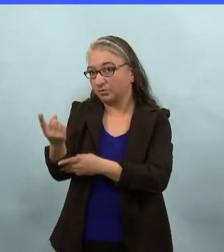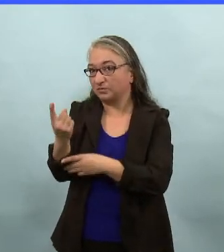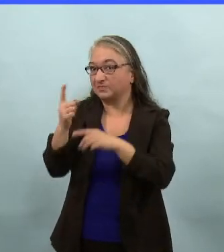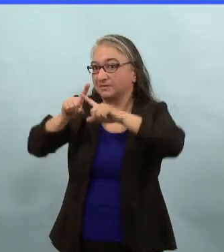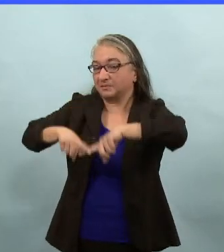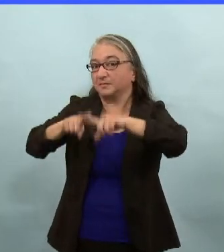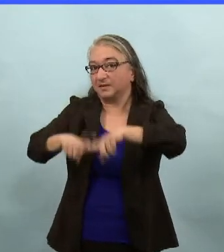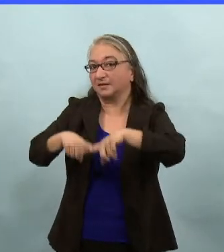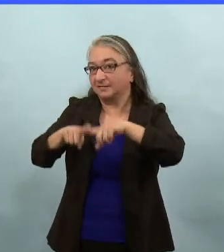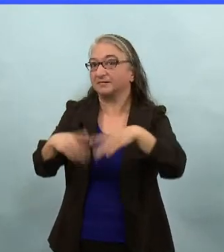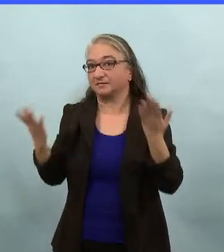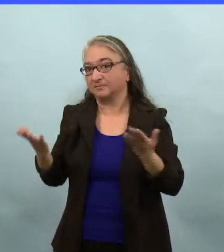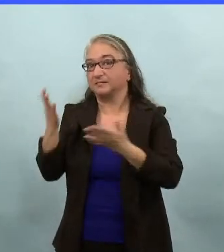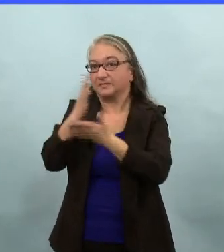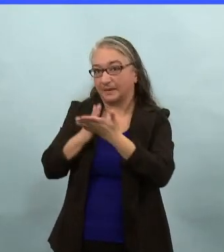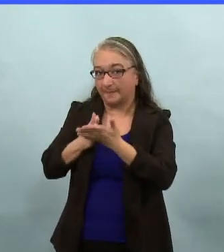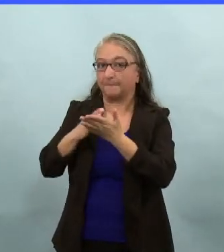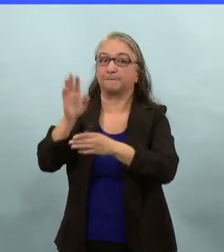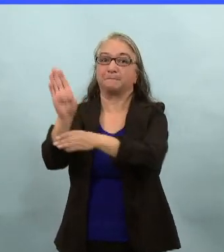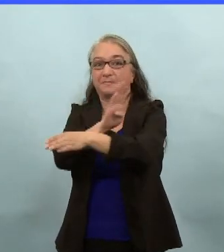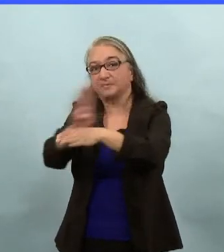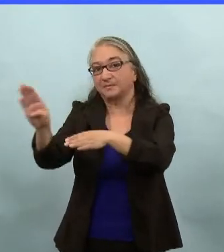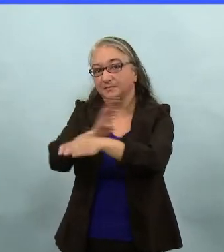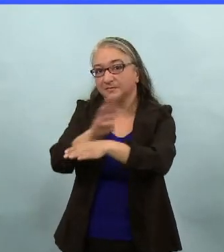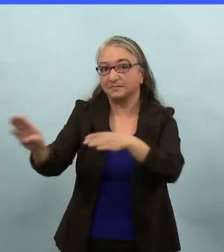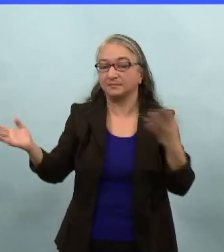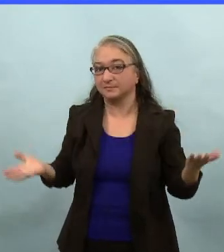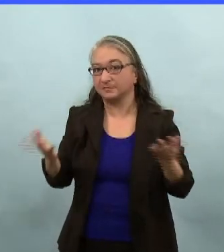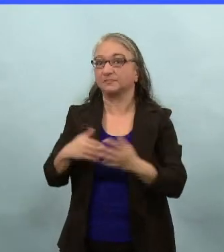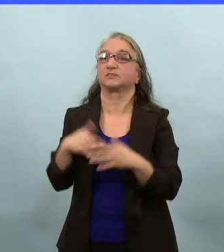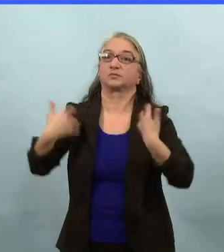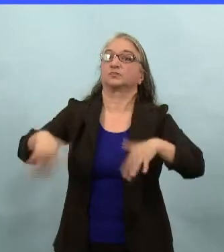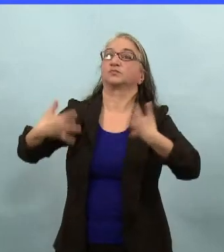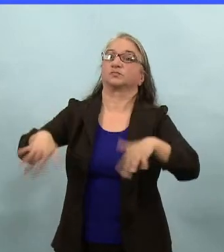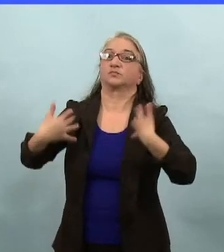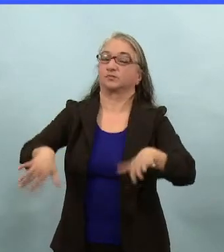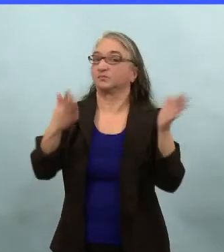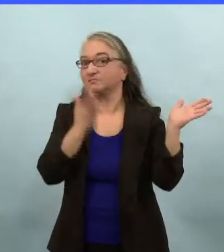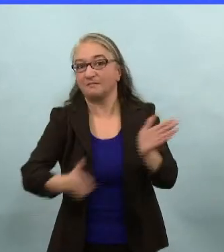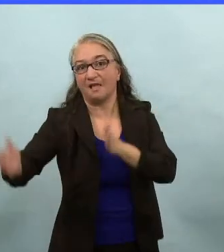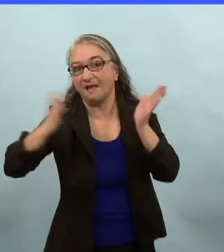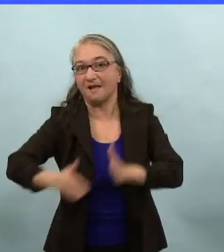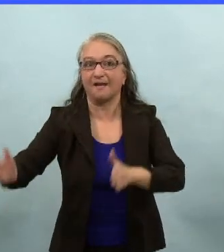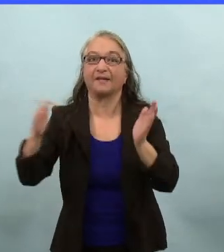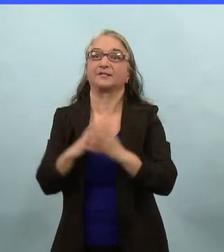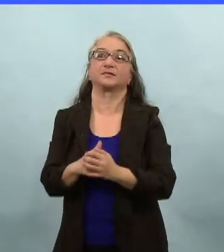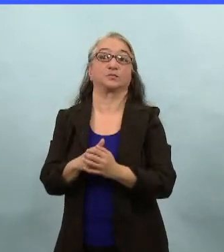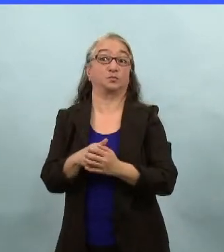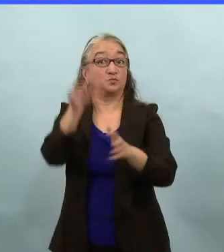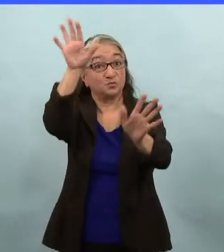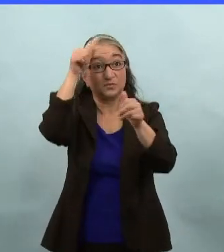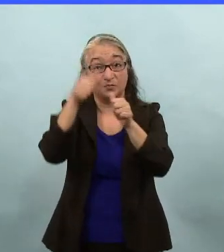seriously we we will remember back in 2020 and and earlier this year business community spent